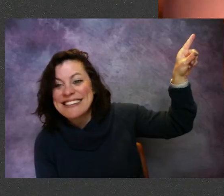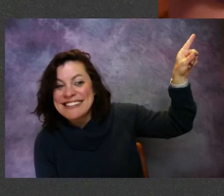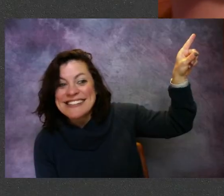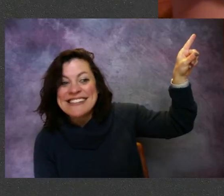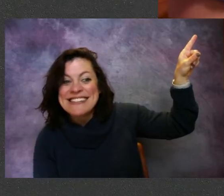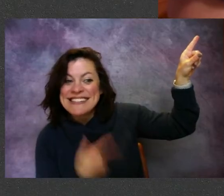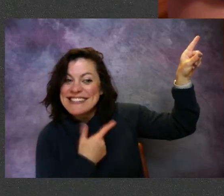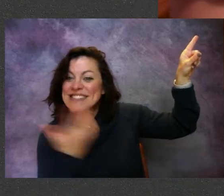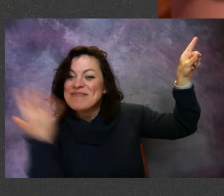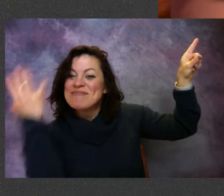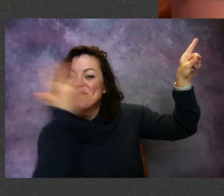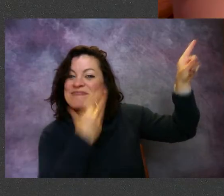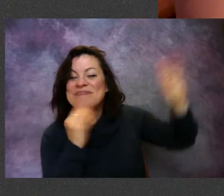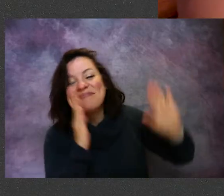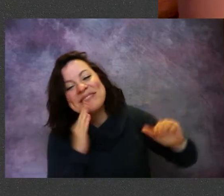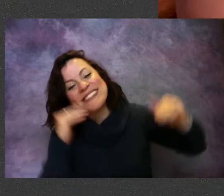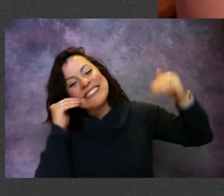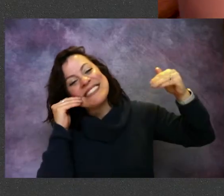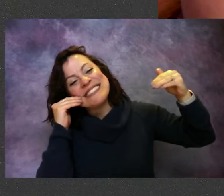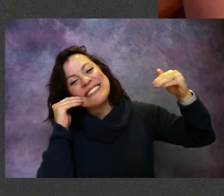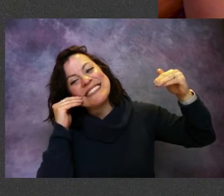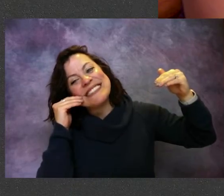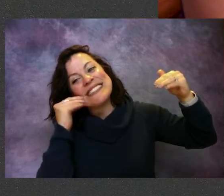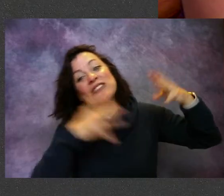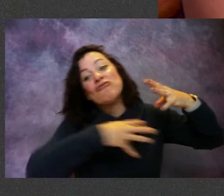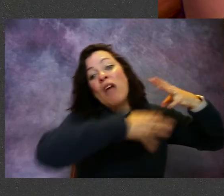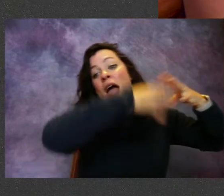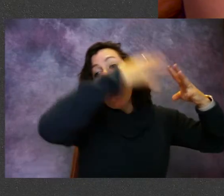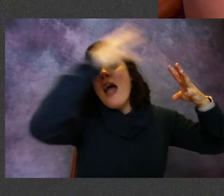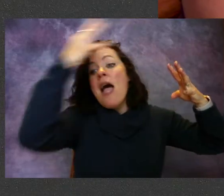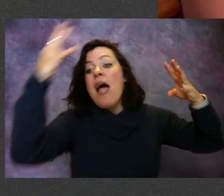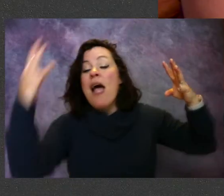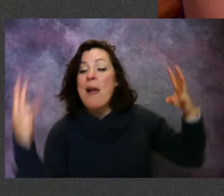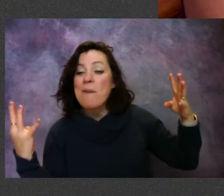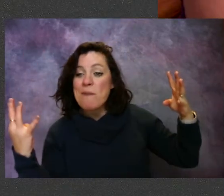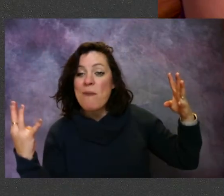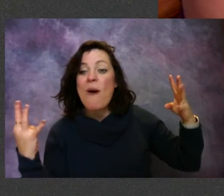I have my smiley and my rainbow. But if you decided you wanted to have a rainy cloud,